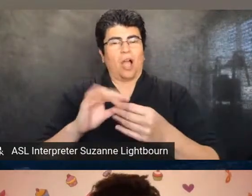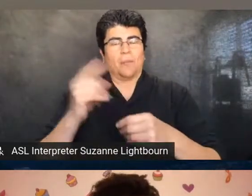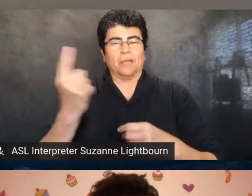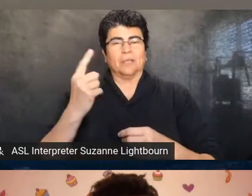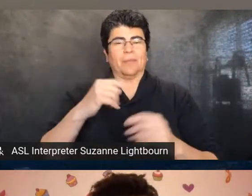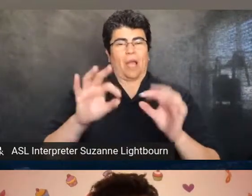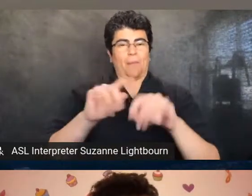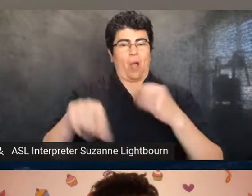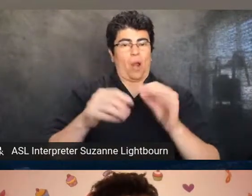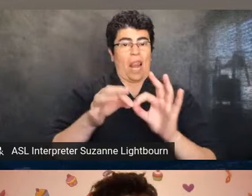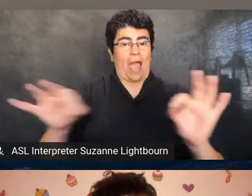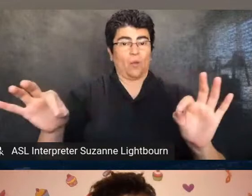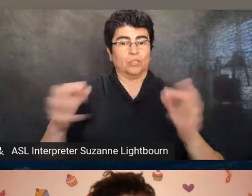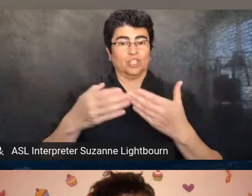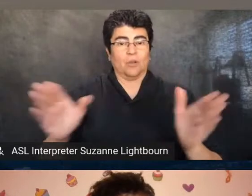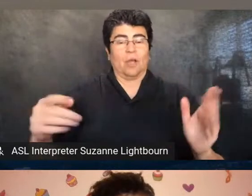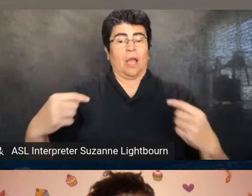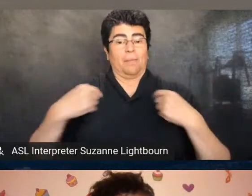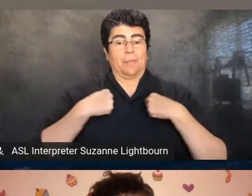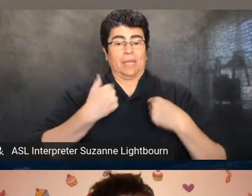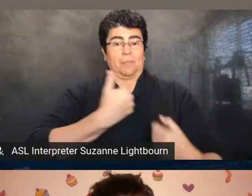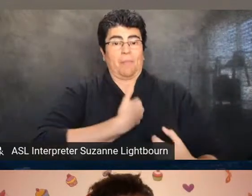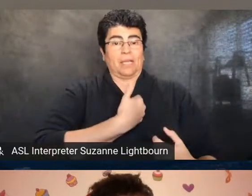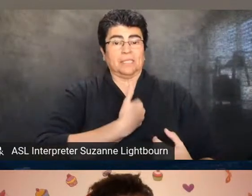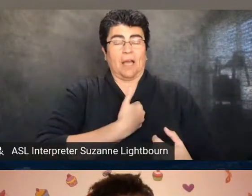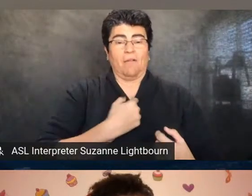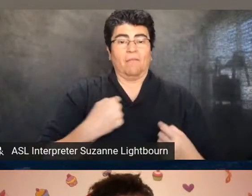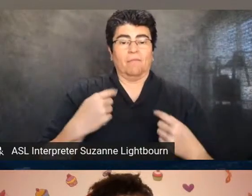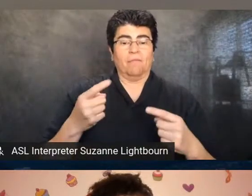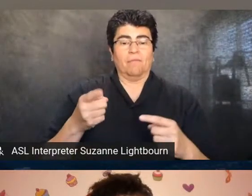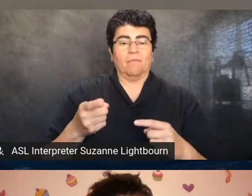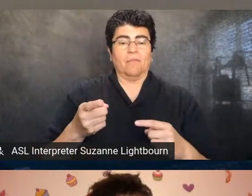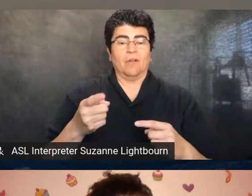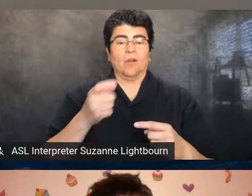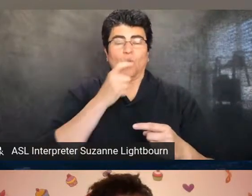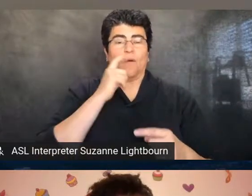Being someone who, myself, for 47 years of my life